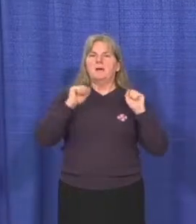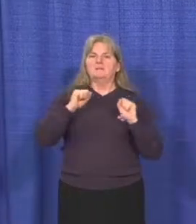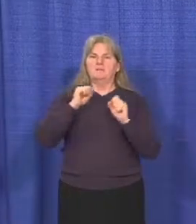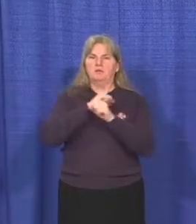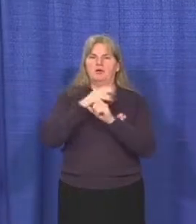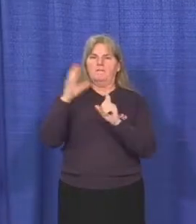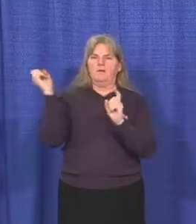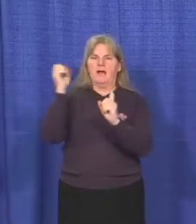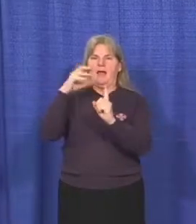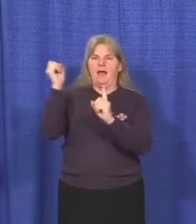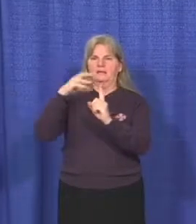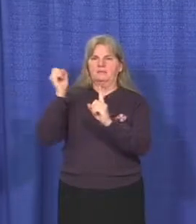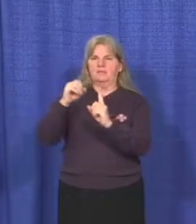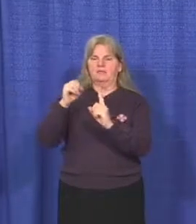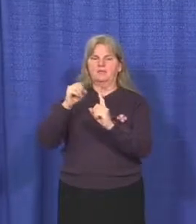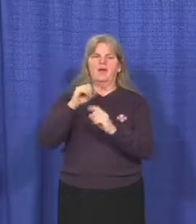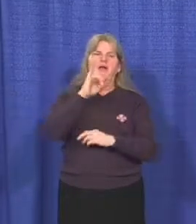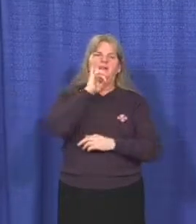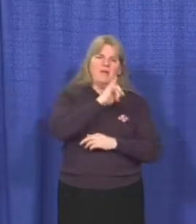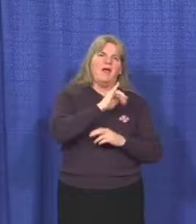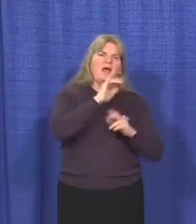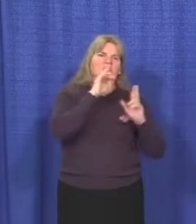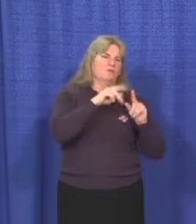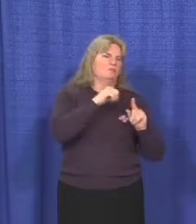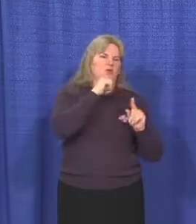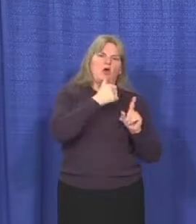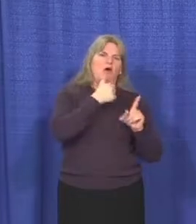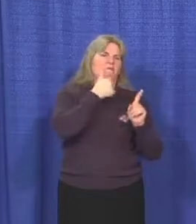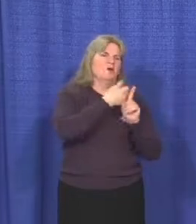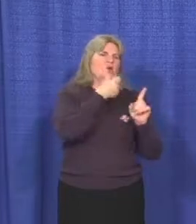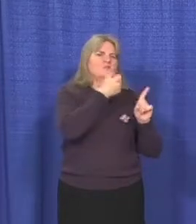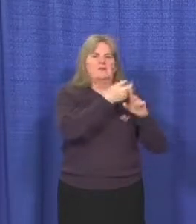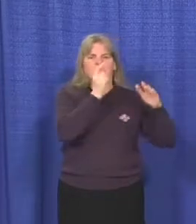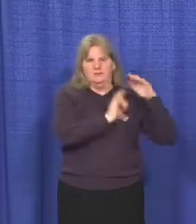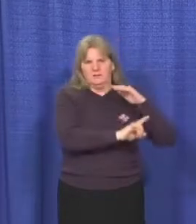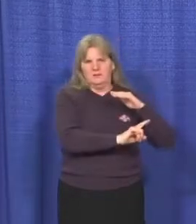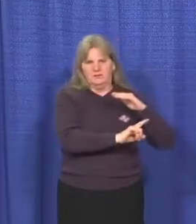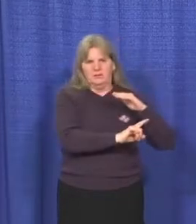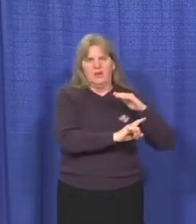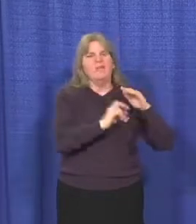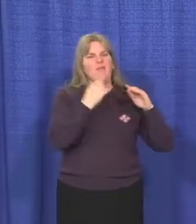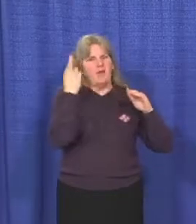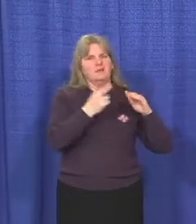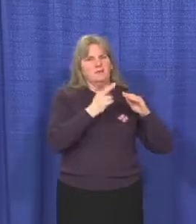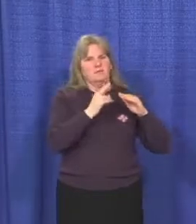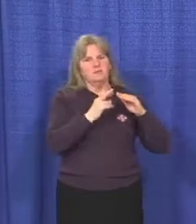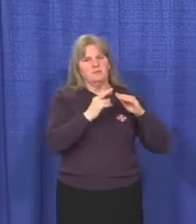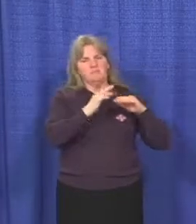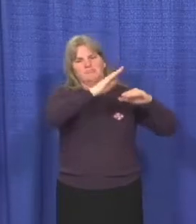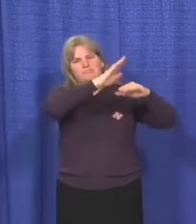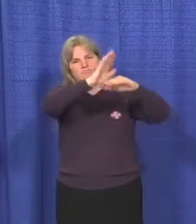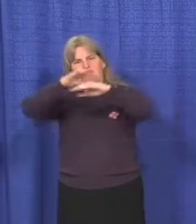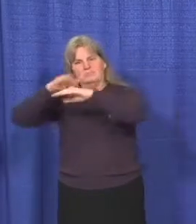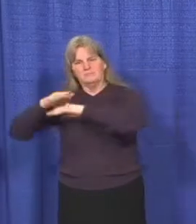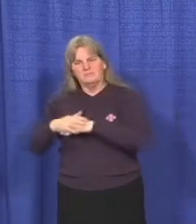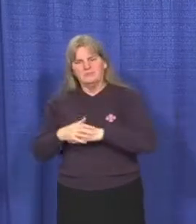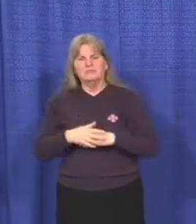If the question is was the person violating self-isolation, the answer is now.